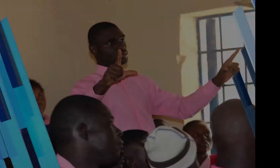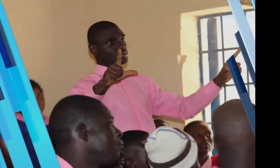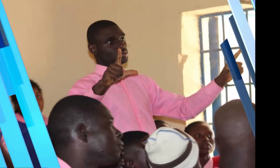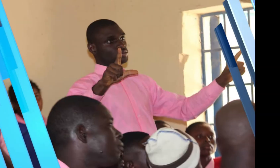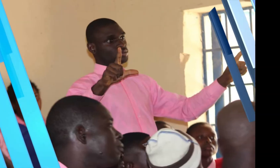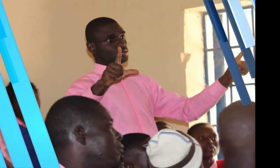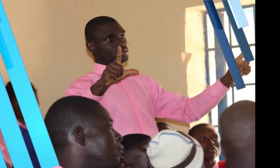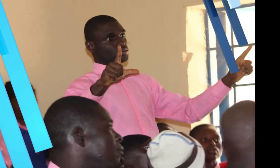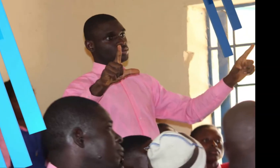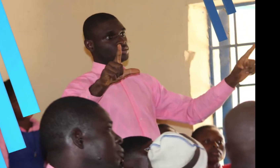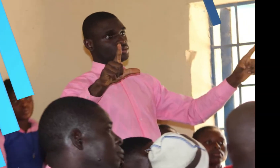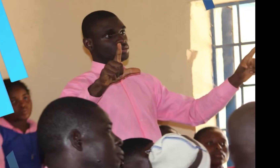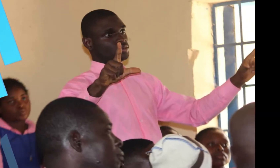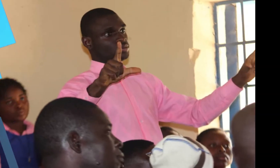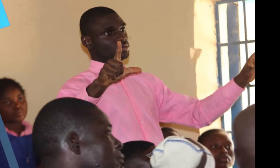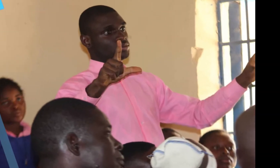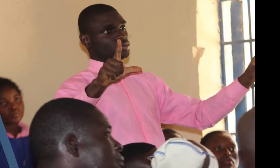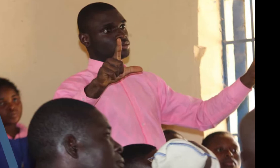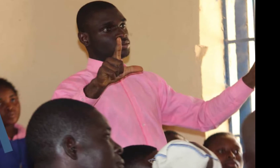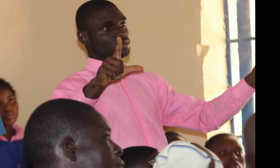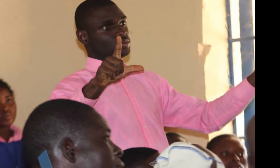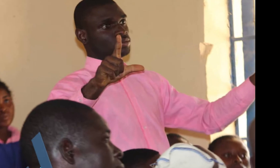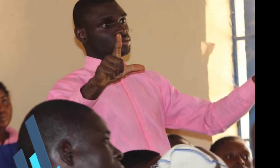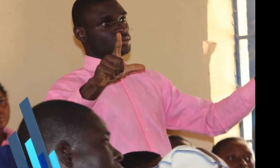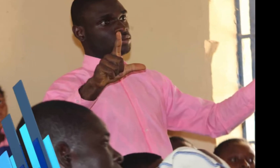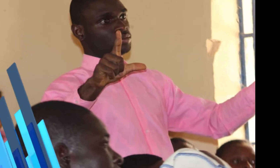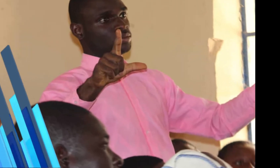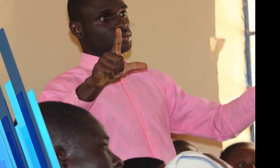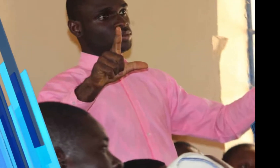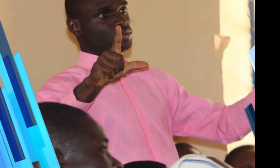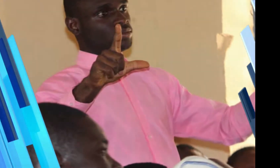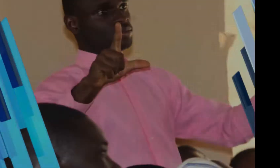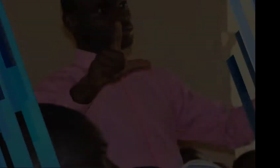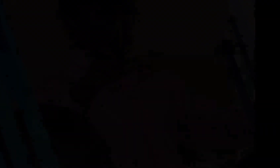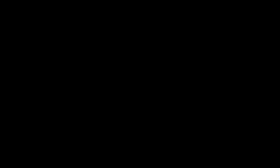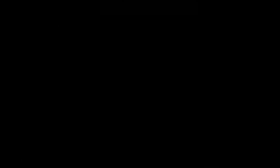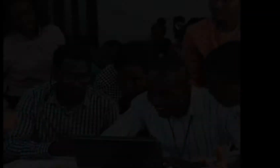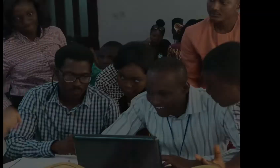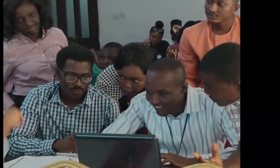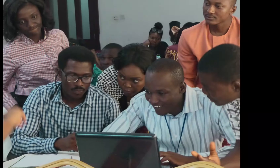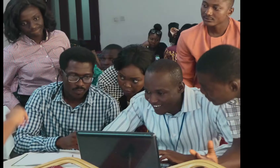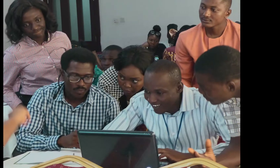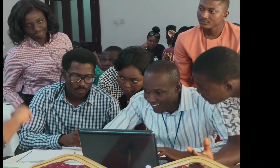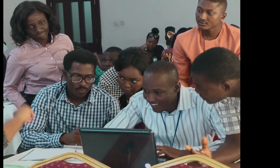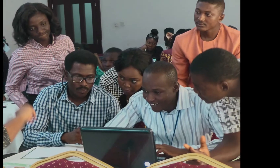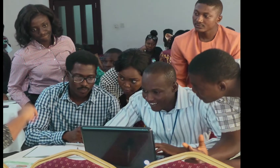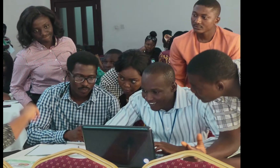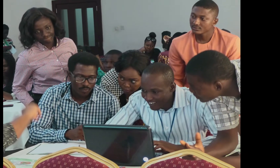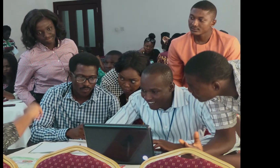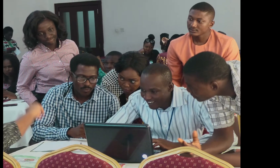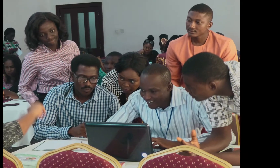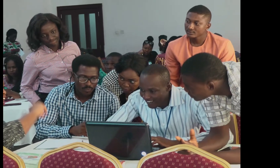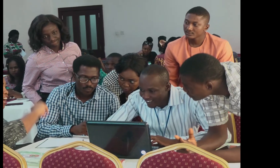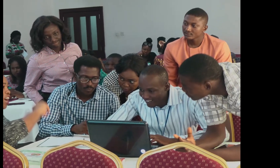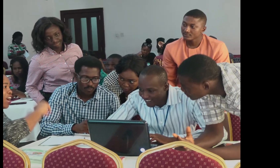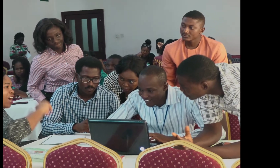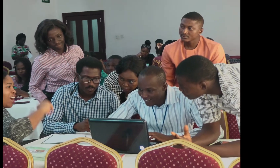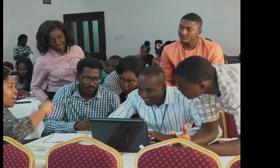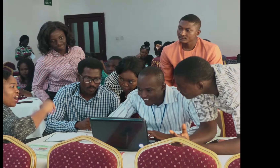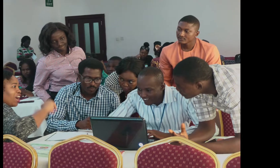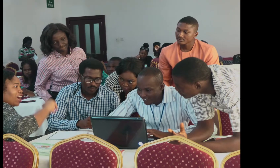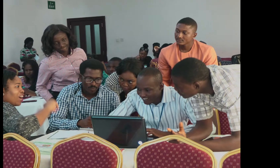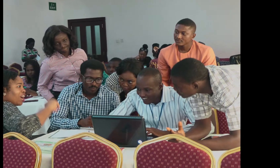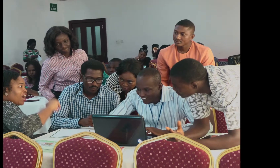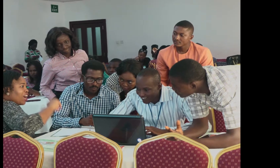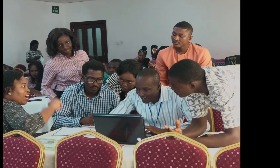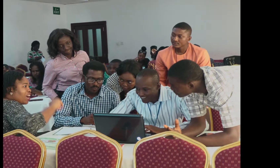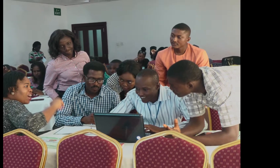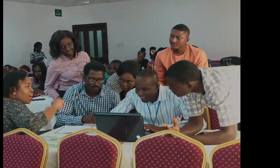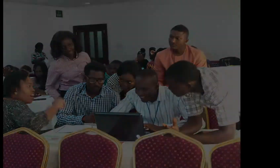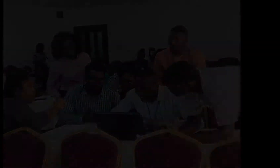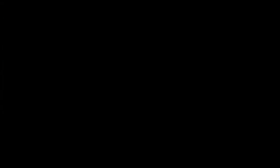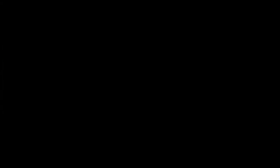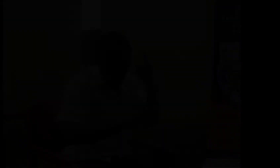into a situation whereby there is what we call language deprivation; lack of access